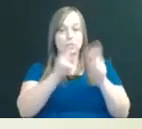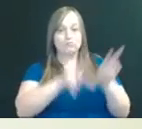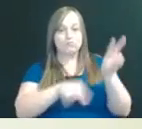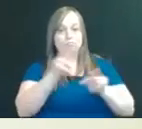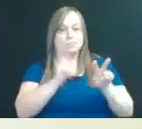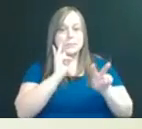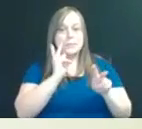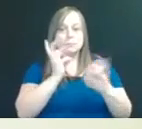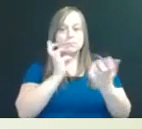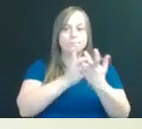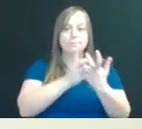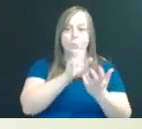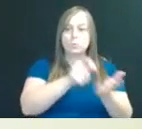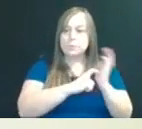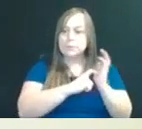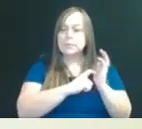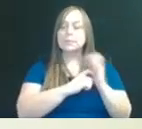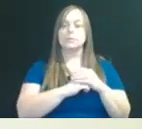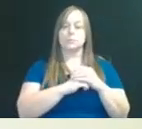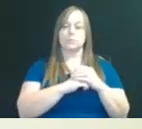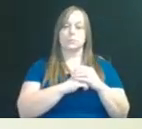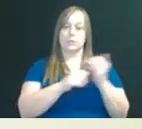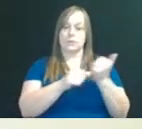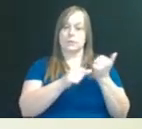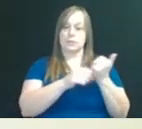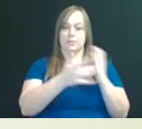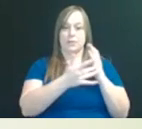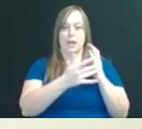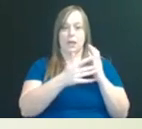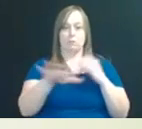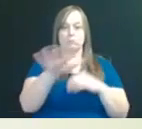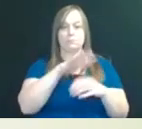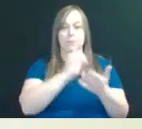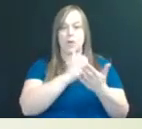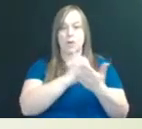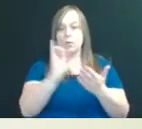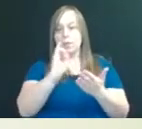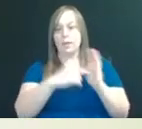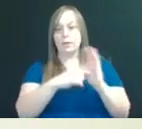And assistive tech that might be out there that could help you like screen readers,